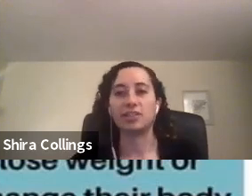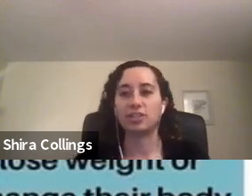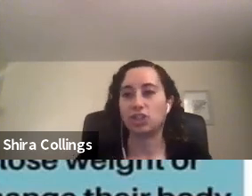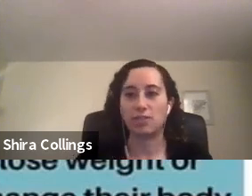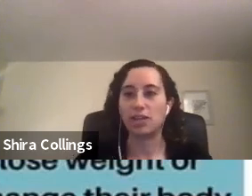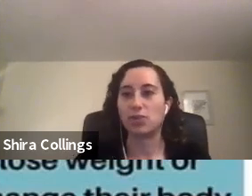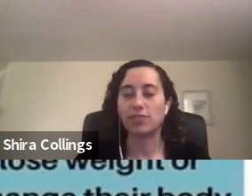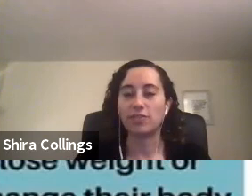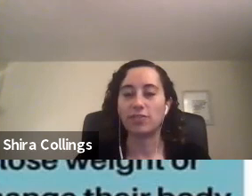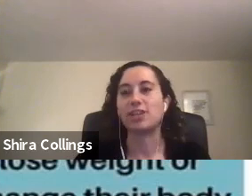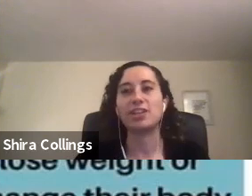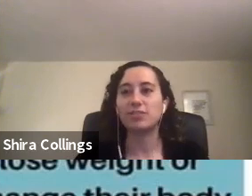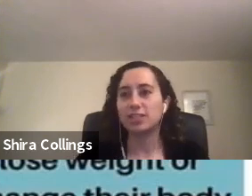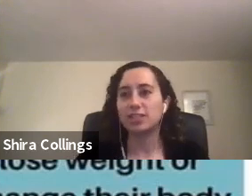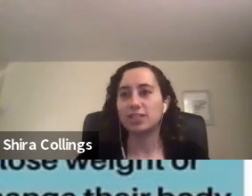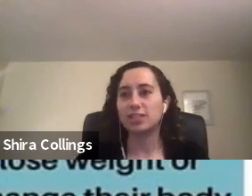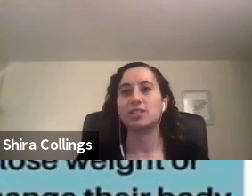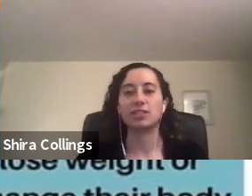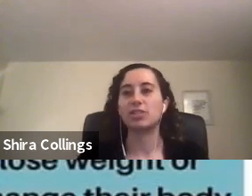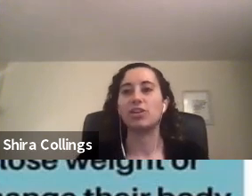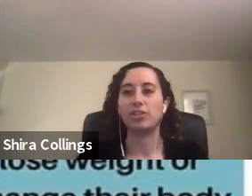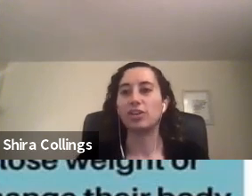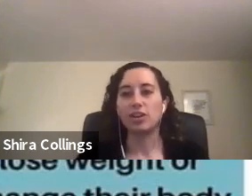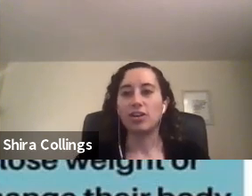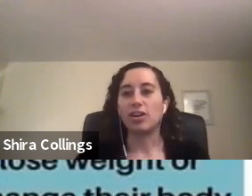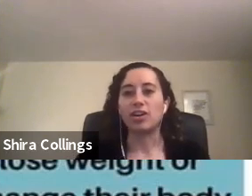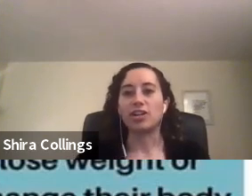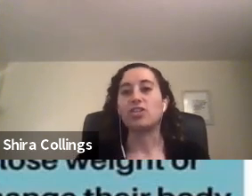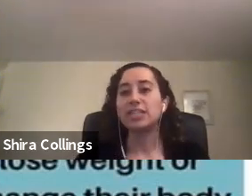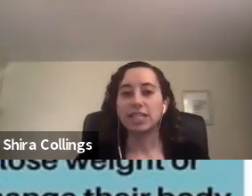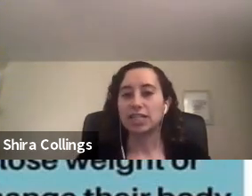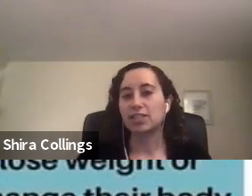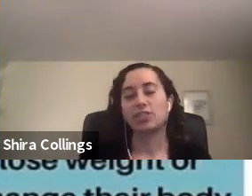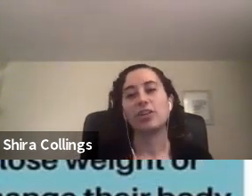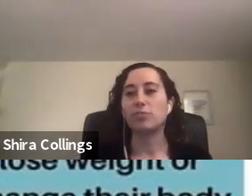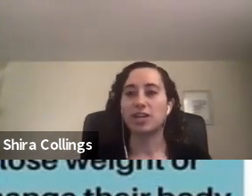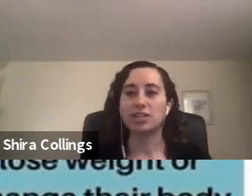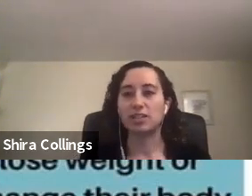or notice others doing that, and challenge it when it happens. That could be really helpful.